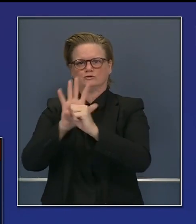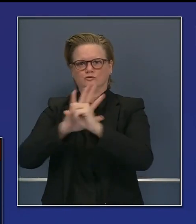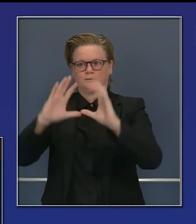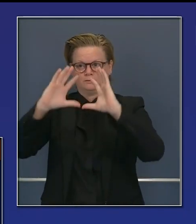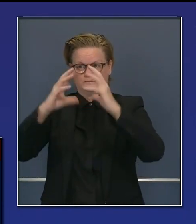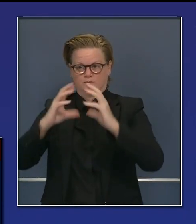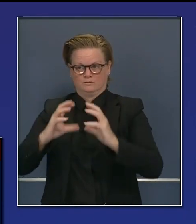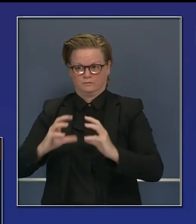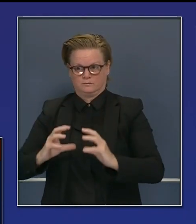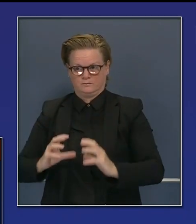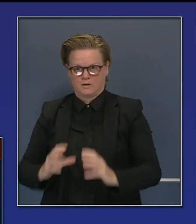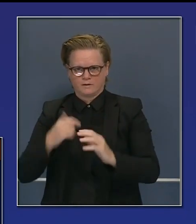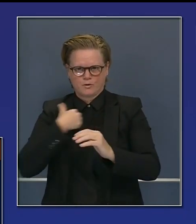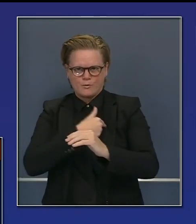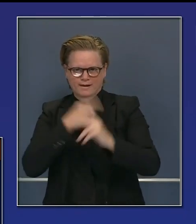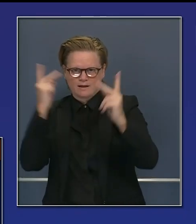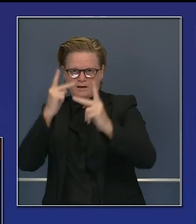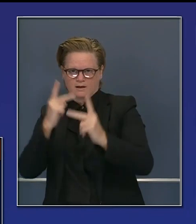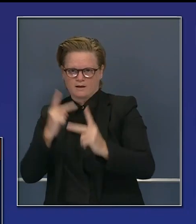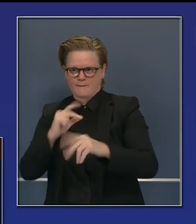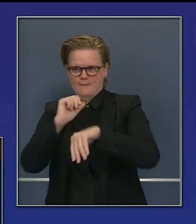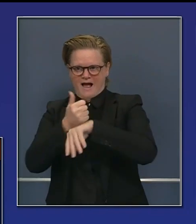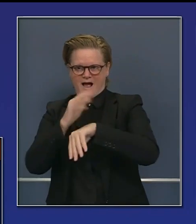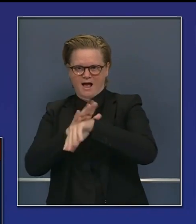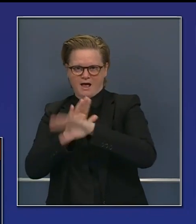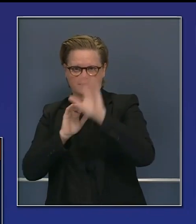WE HAVE FIVE REGIONS IN THIS CONSIDERED AND CONSTRUCTED